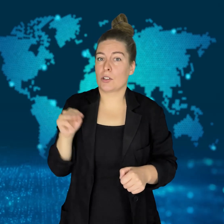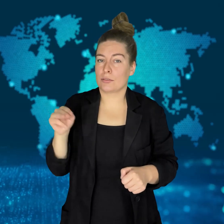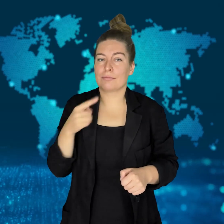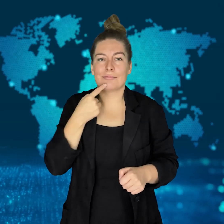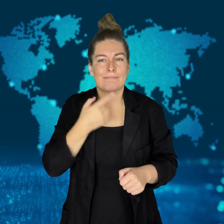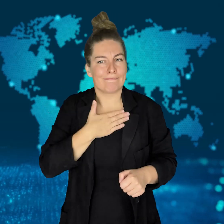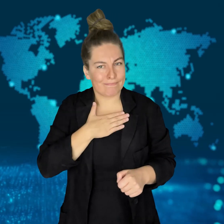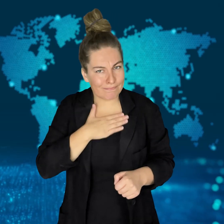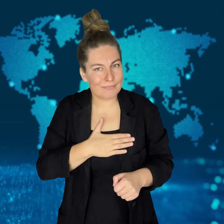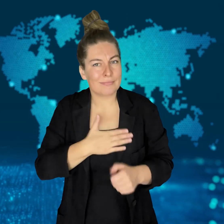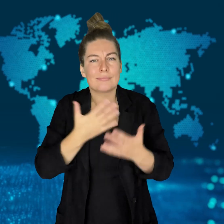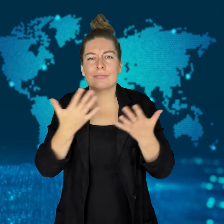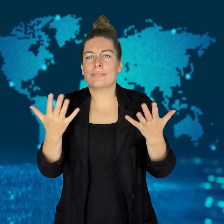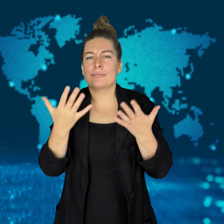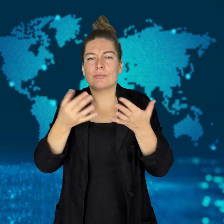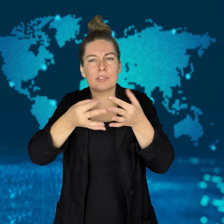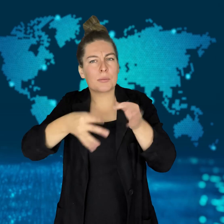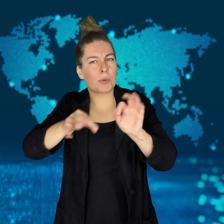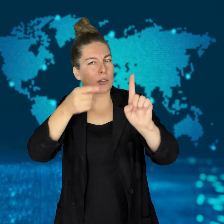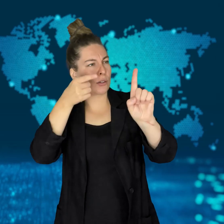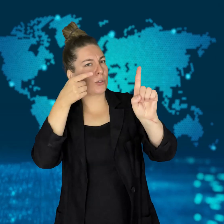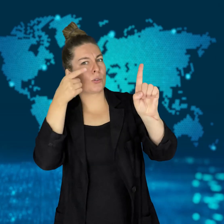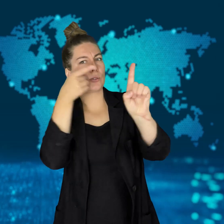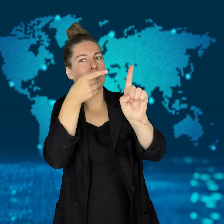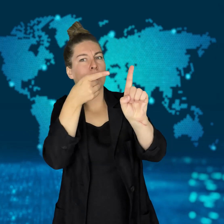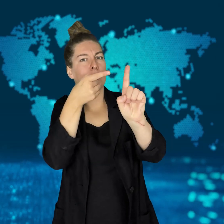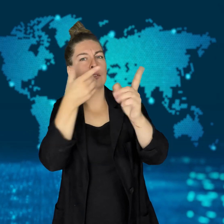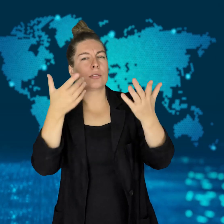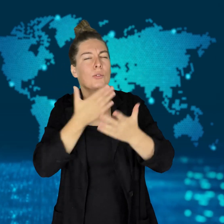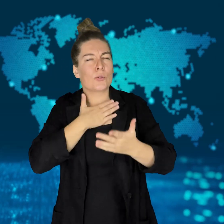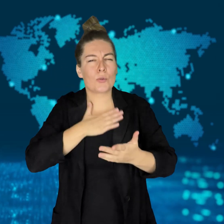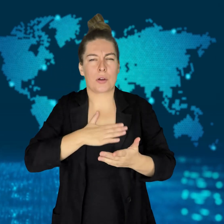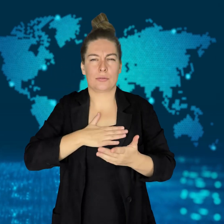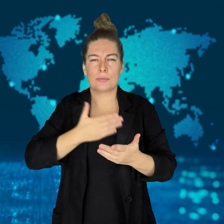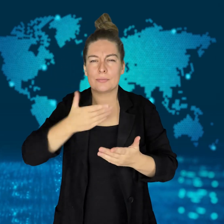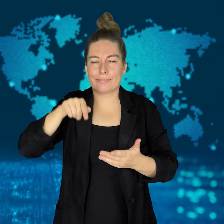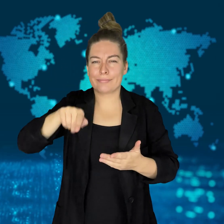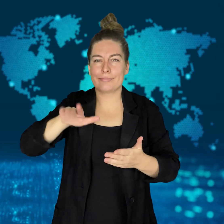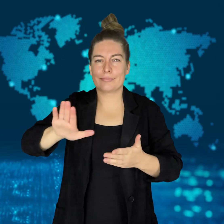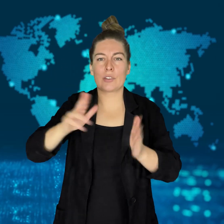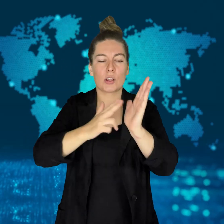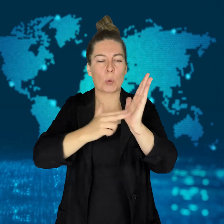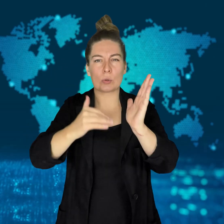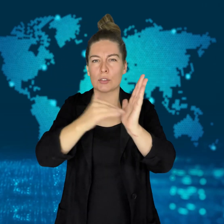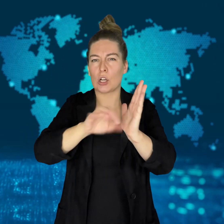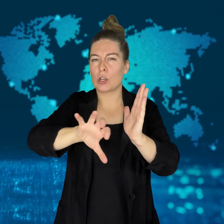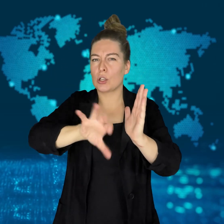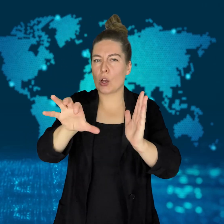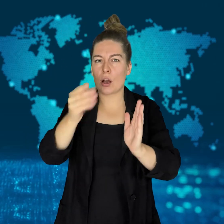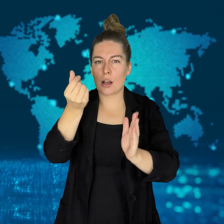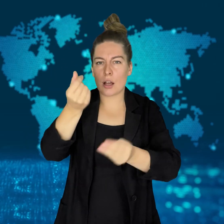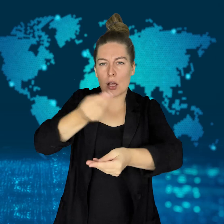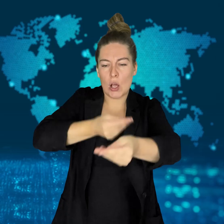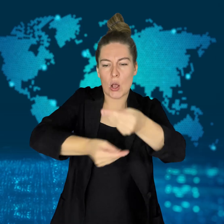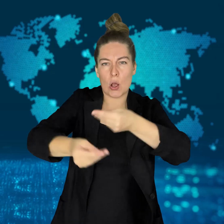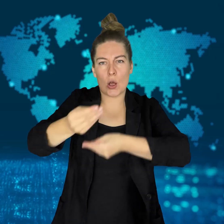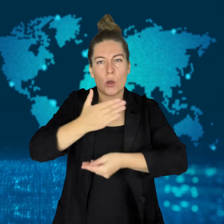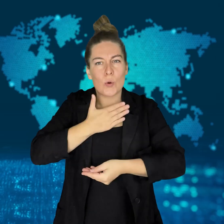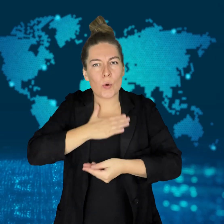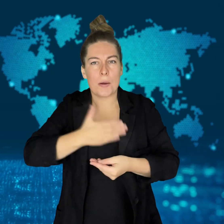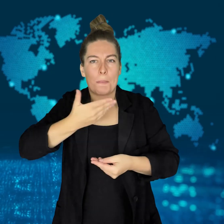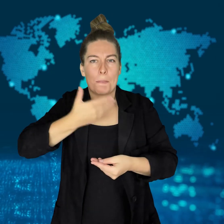New Zealand's new Prime Minister, Christopher Luxon, was sworn in on Monday.